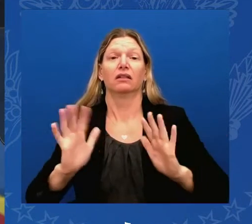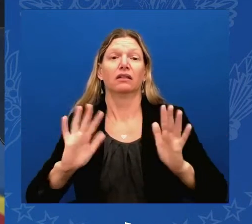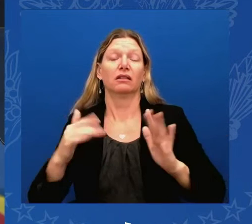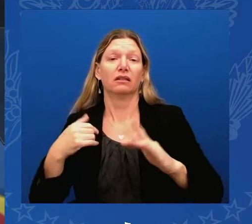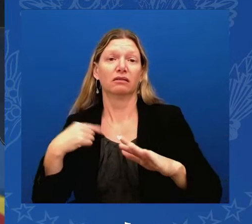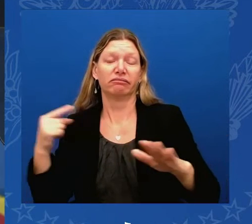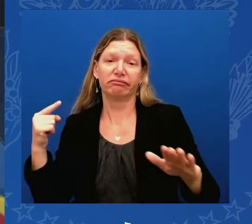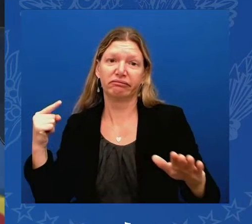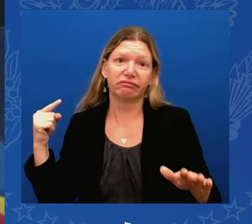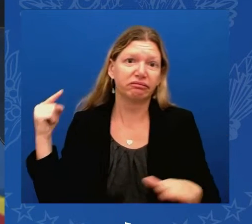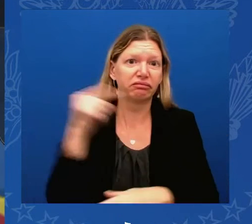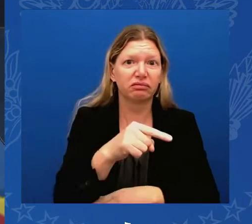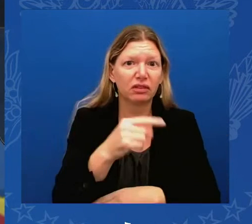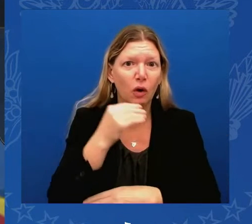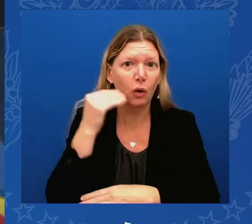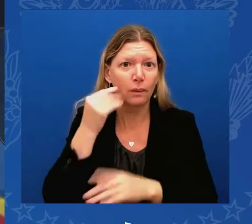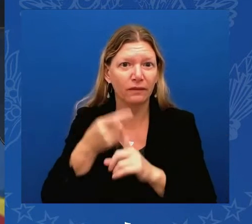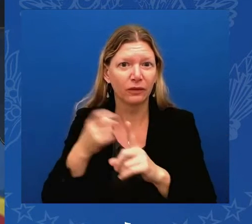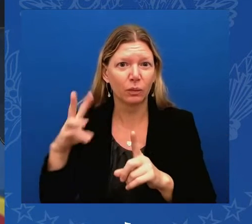I was angry at God. I was angry at the world.